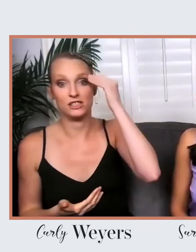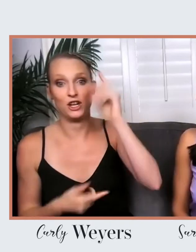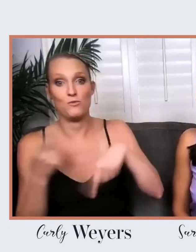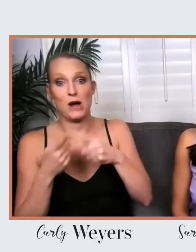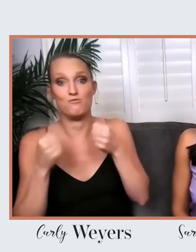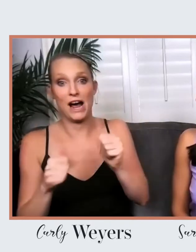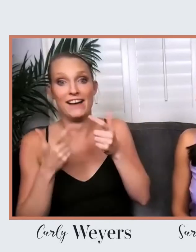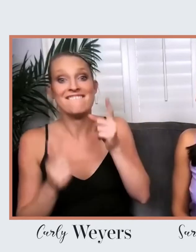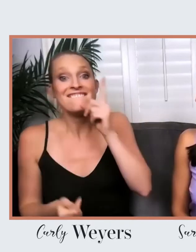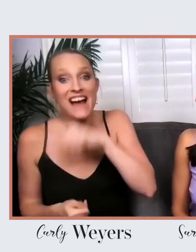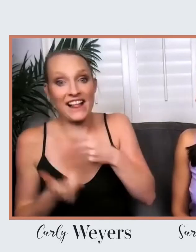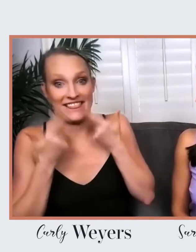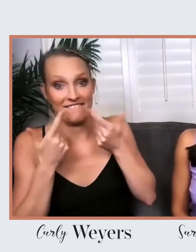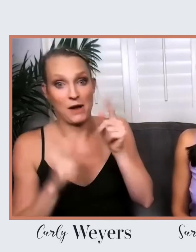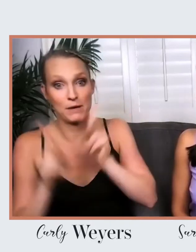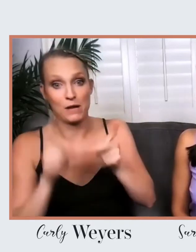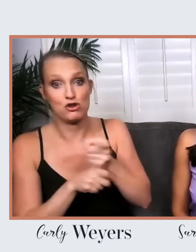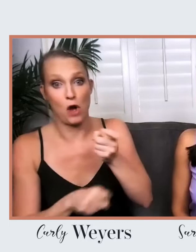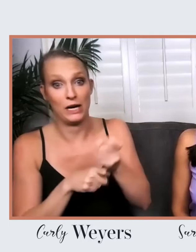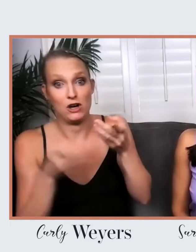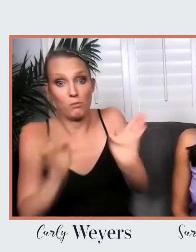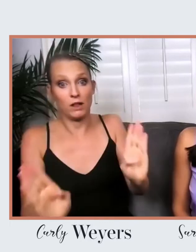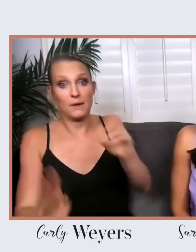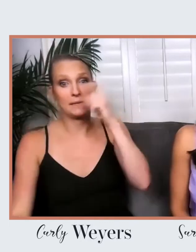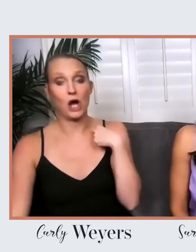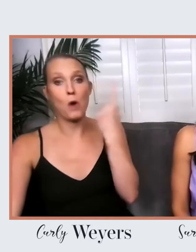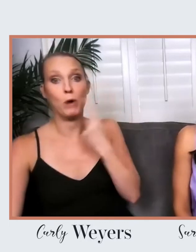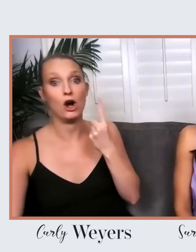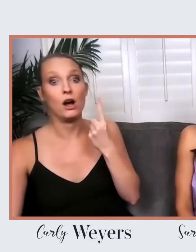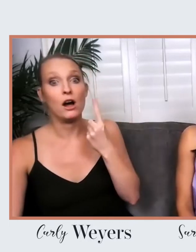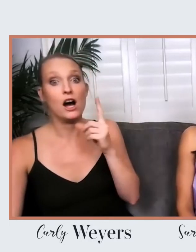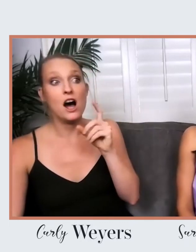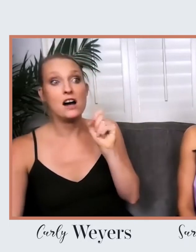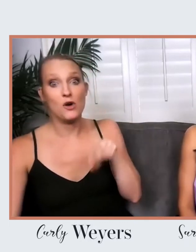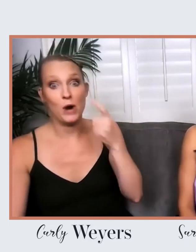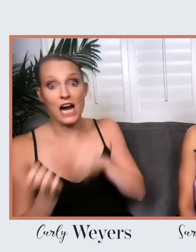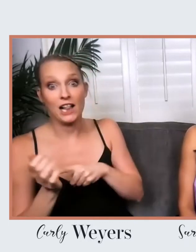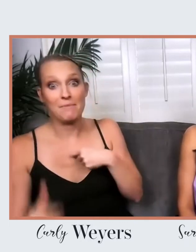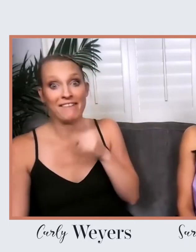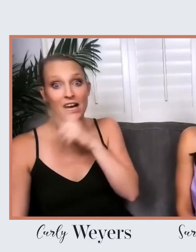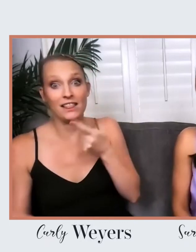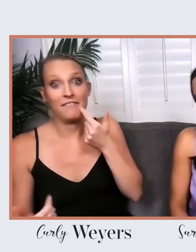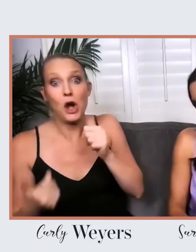I'm very, self-aware when I'm trying to fake laugh to people's jokes generally, because I wonder I'm like,